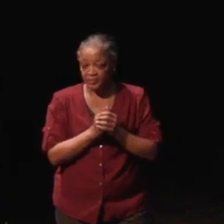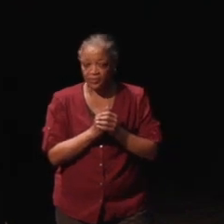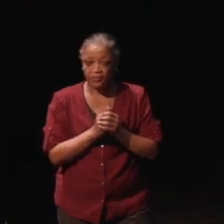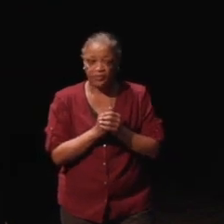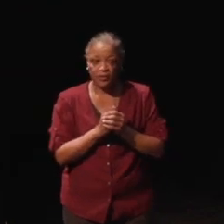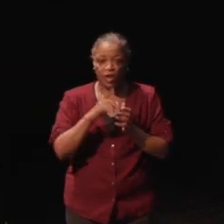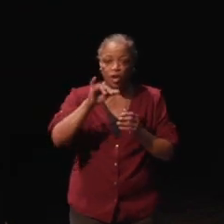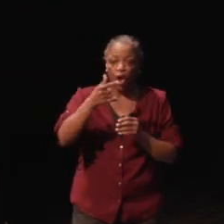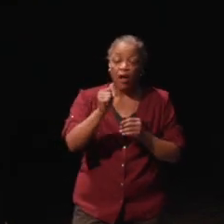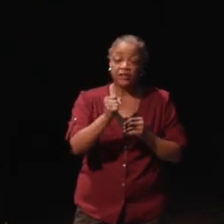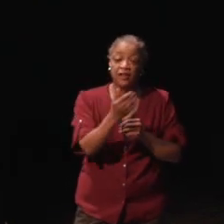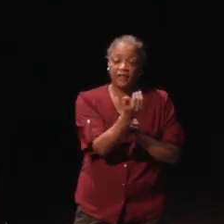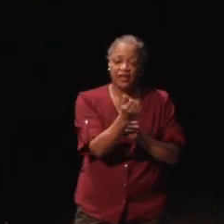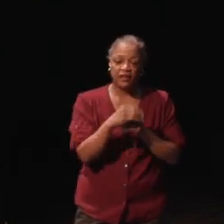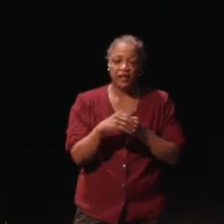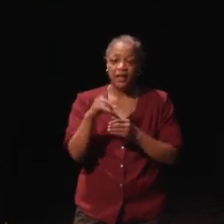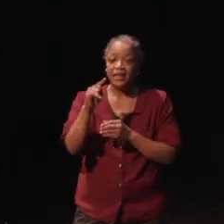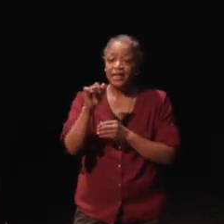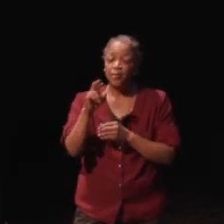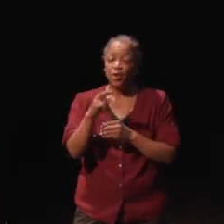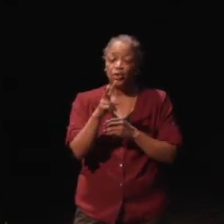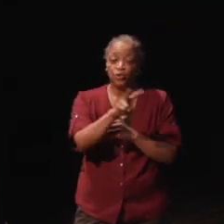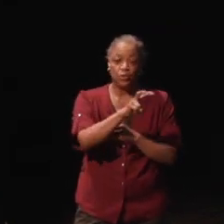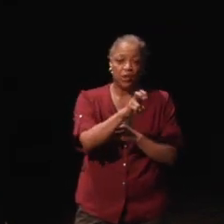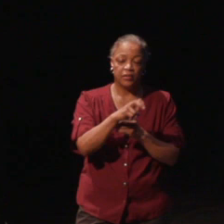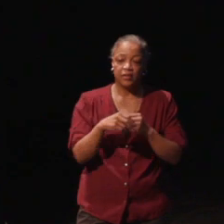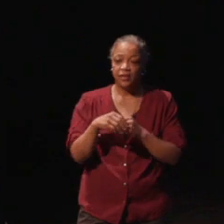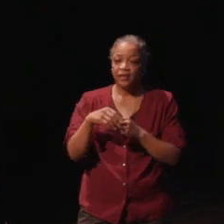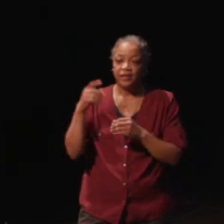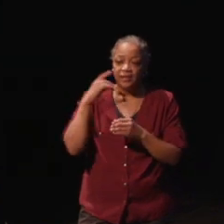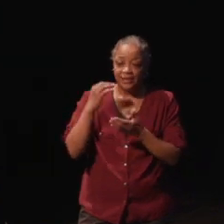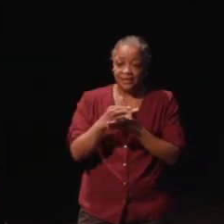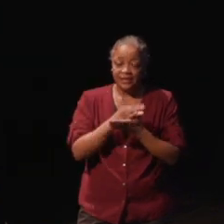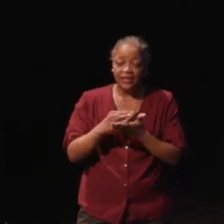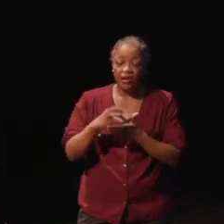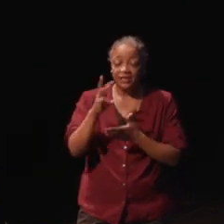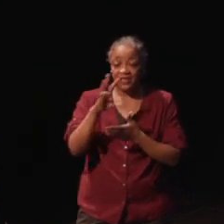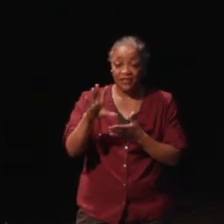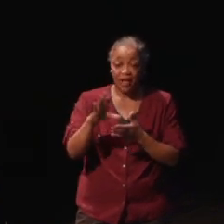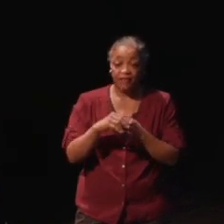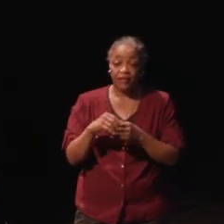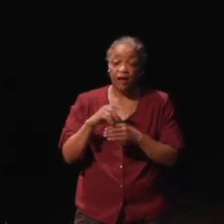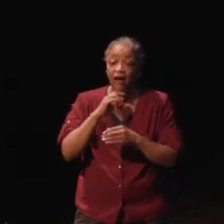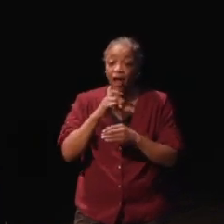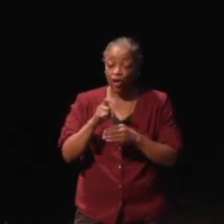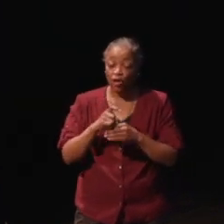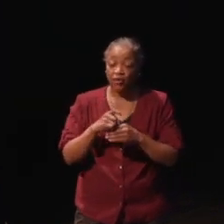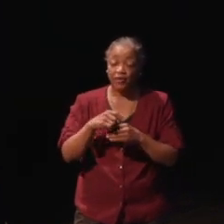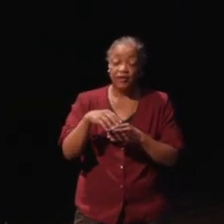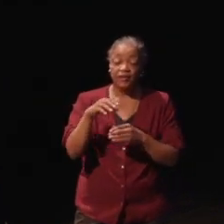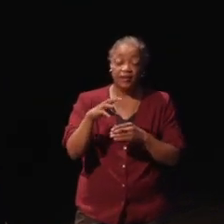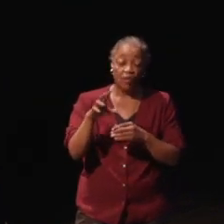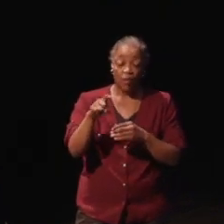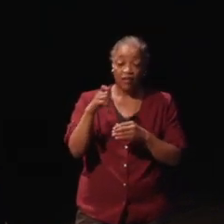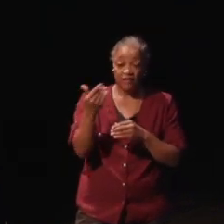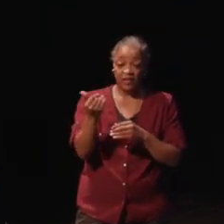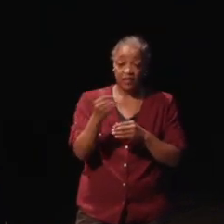Moves 15, Timber, 200. Stone, 65. Iron ore, 123. Gold bars,16.